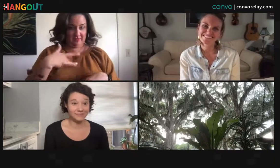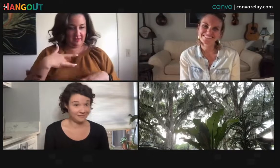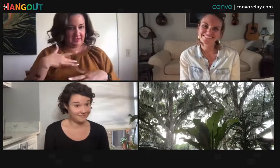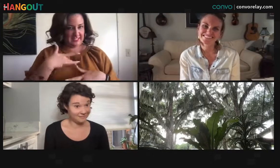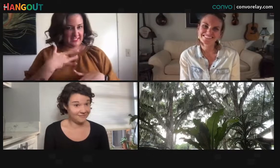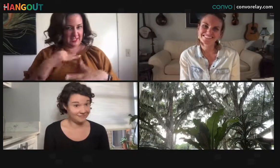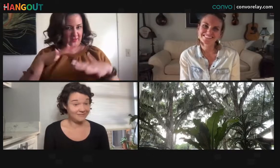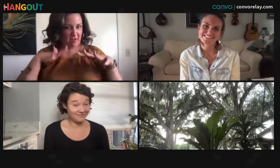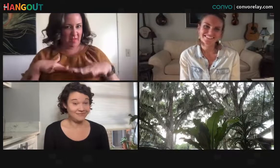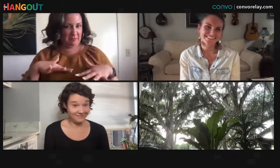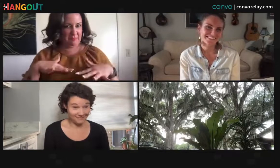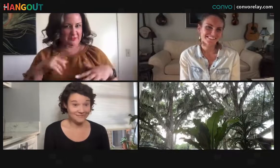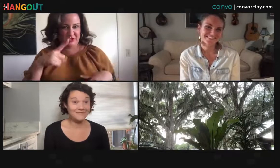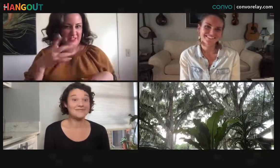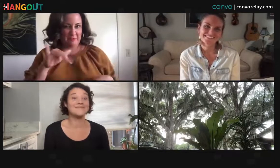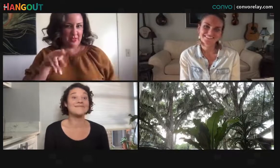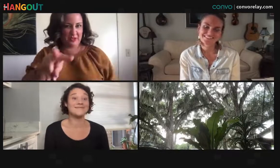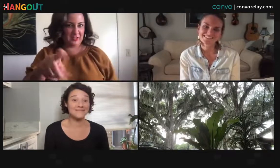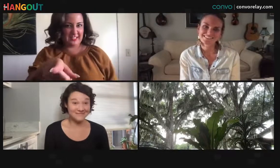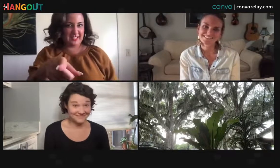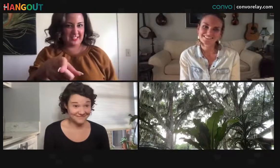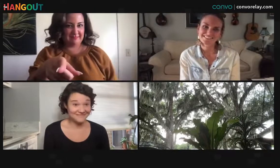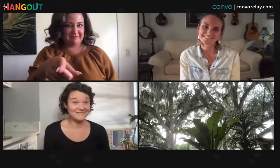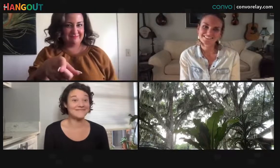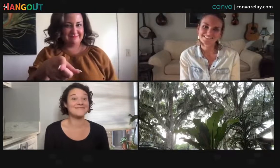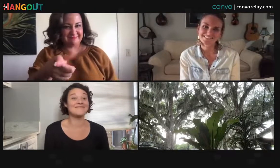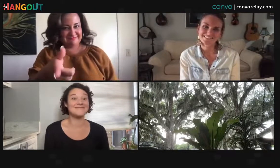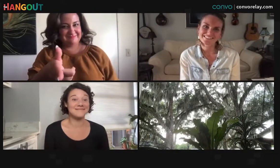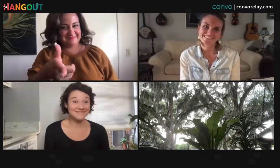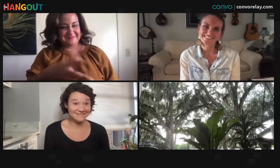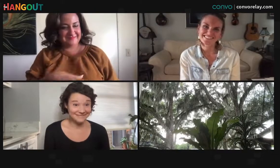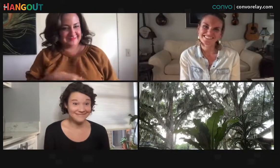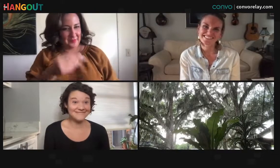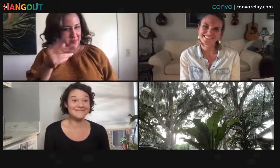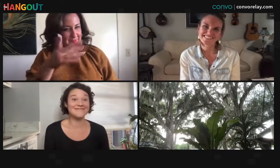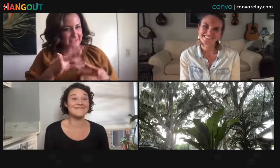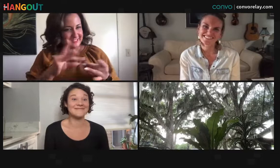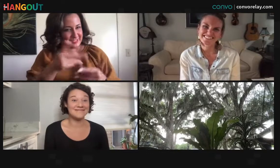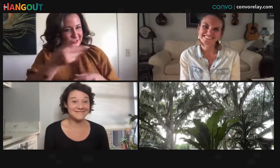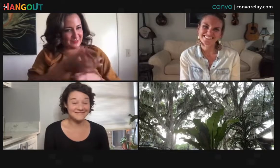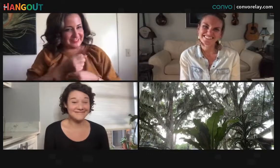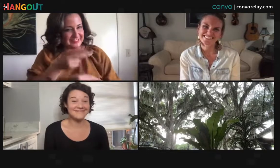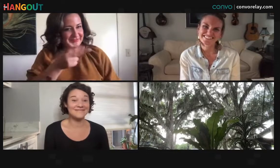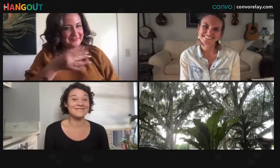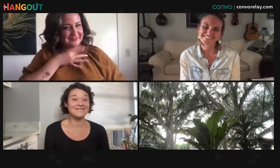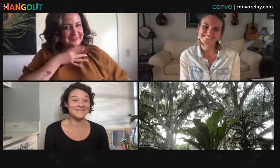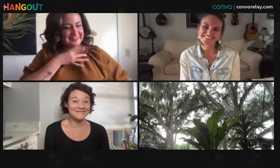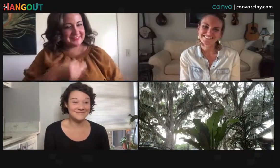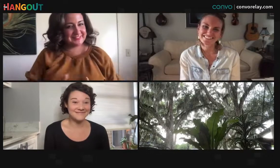place to settle and feel calm mallory's right i think just by looking at this plant there's that sense of calm what